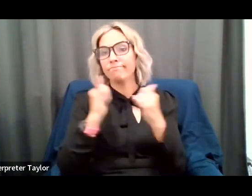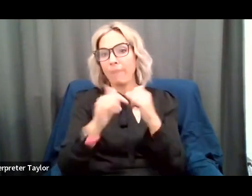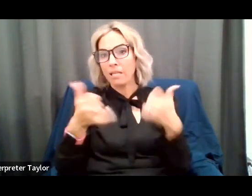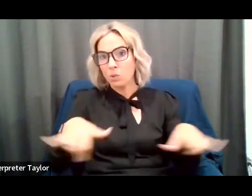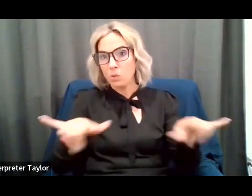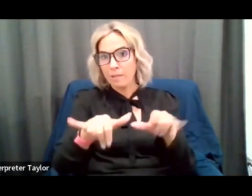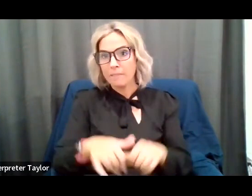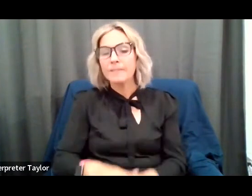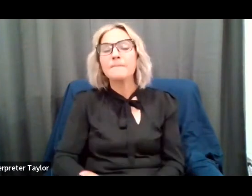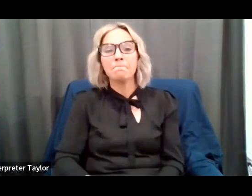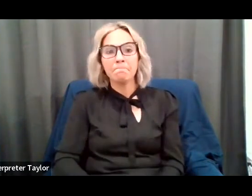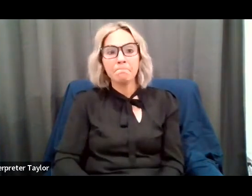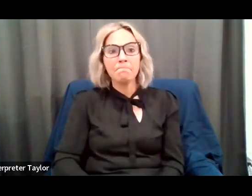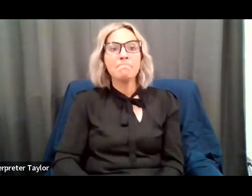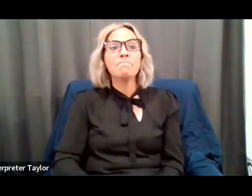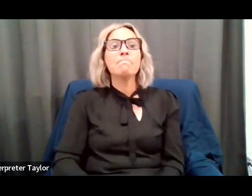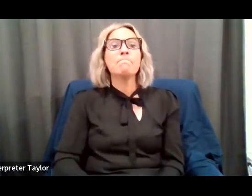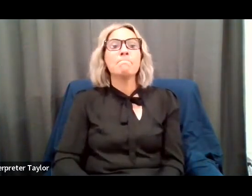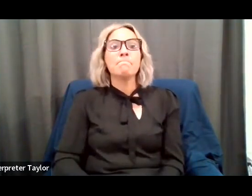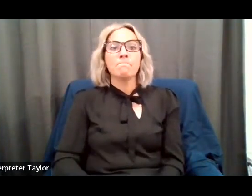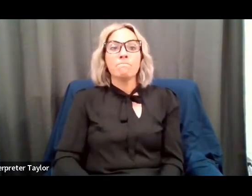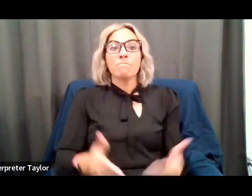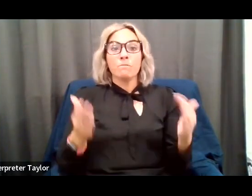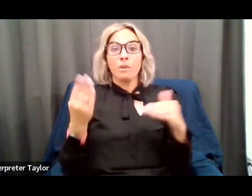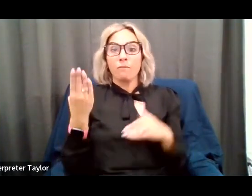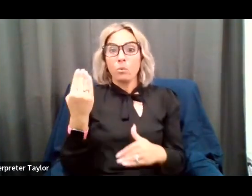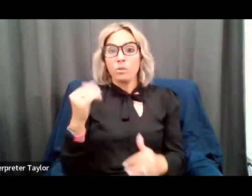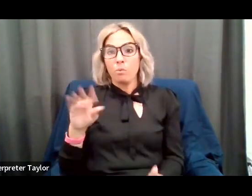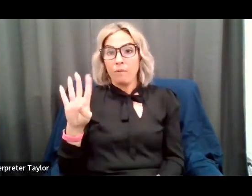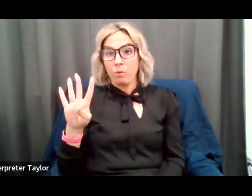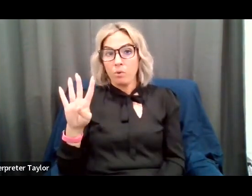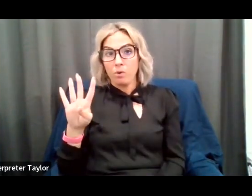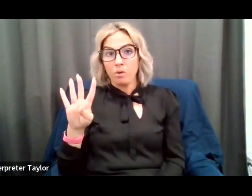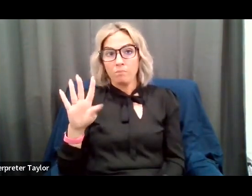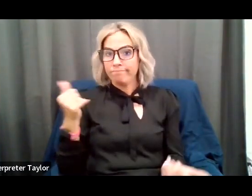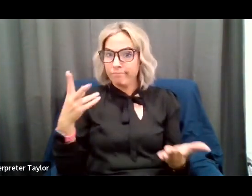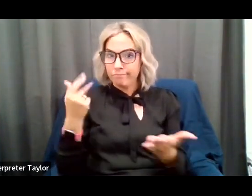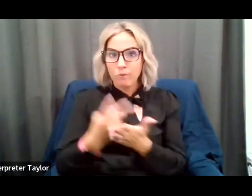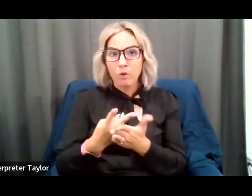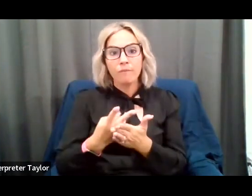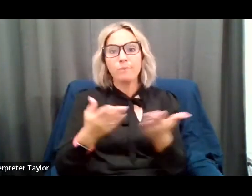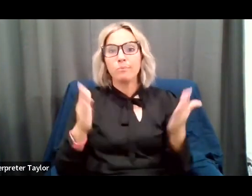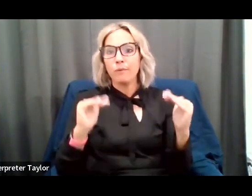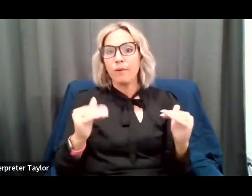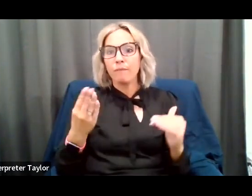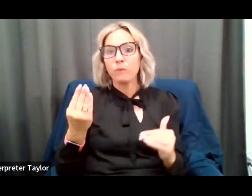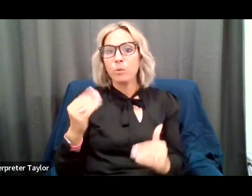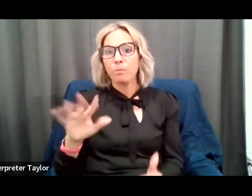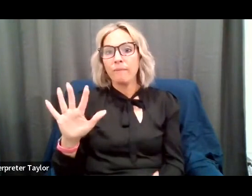Okay. Unanimous. Item #14.4 has been approved, moving along to #14.5,